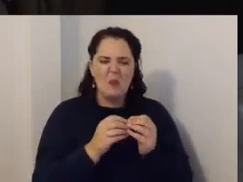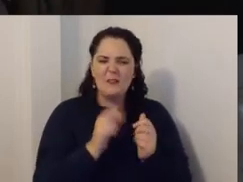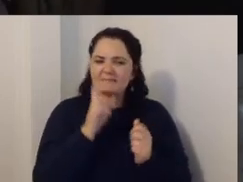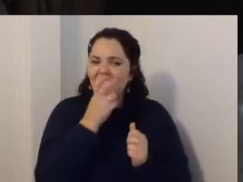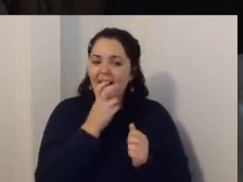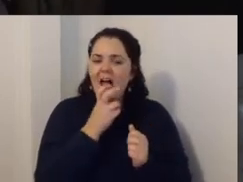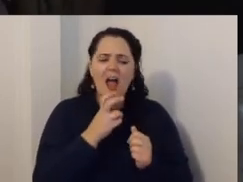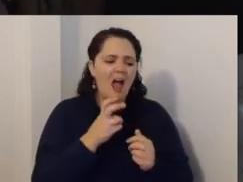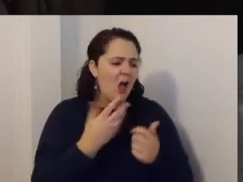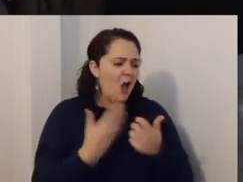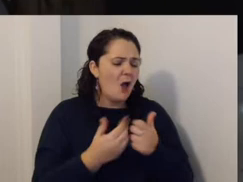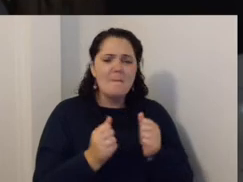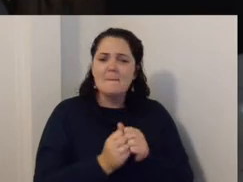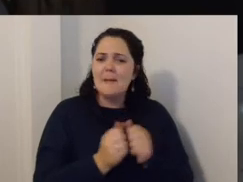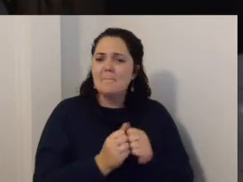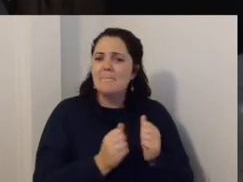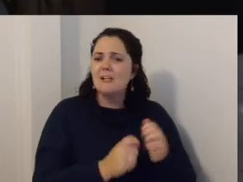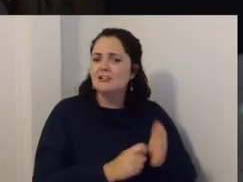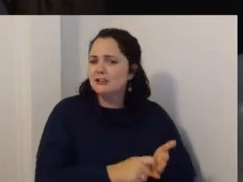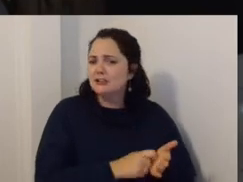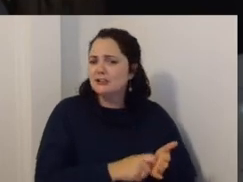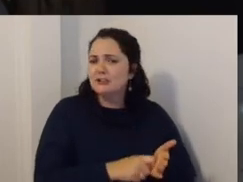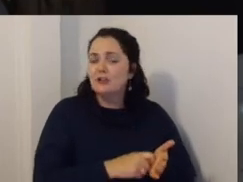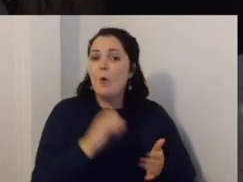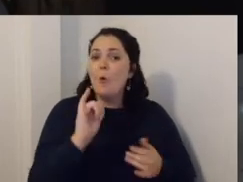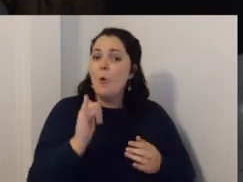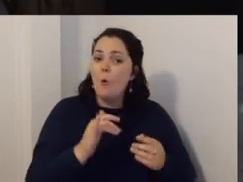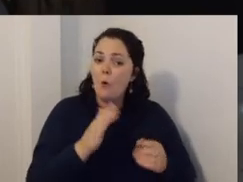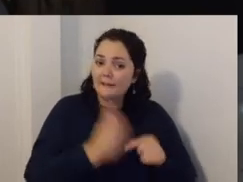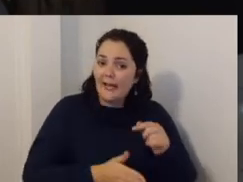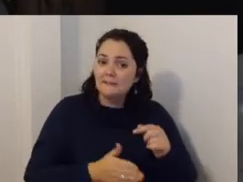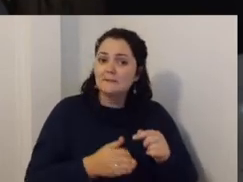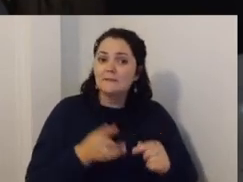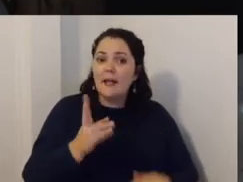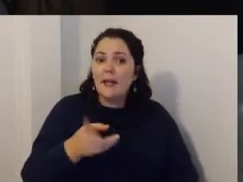just scrub it clean on a scrap piece of paper or again take your knife and just cut it right back,